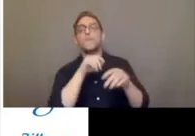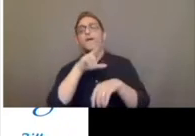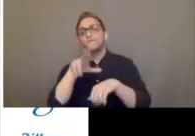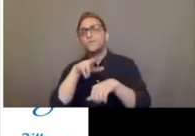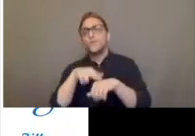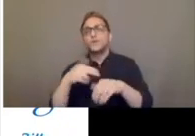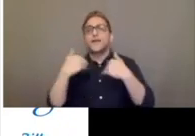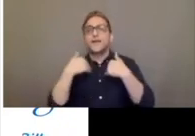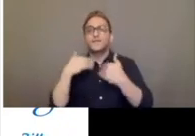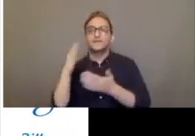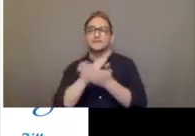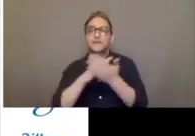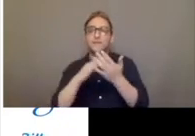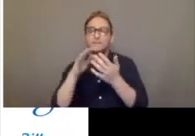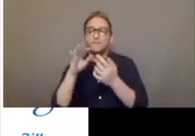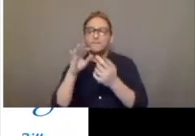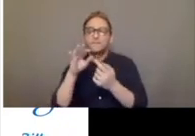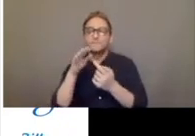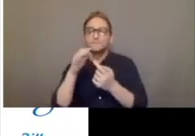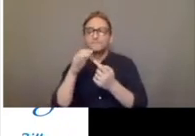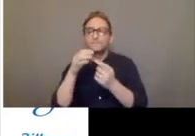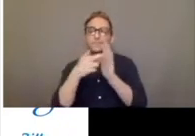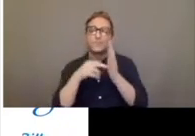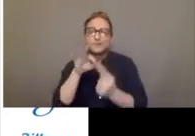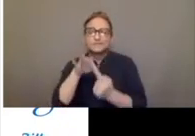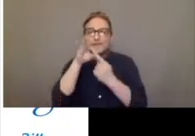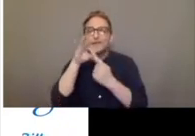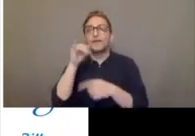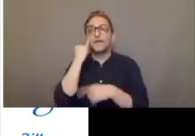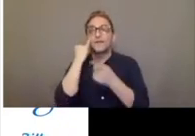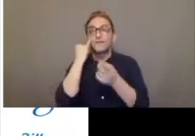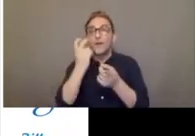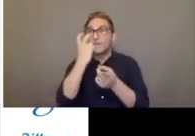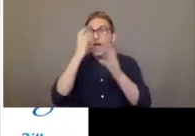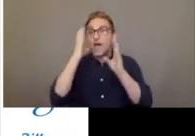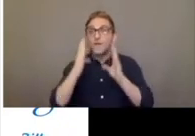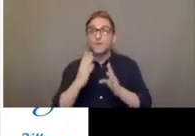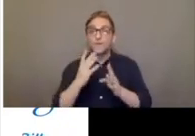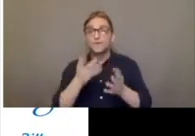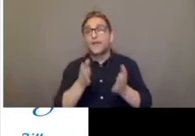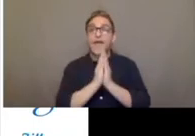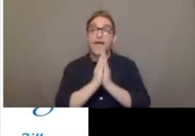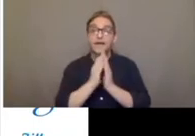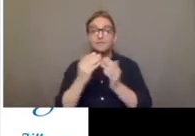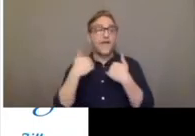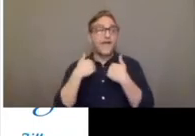a blind individual and you are asking to bring a seeing eye dog or have a skein or if you